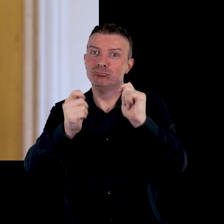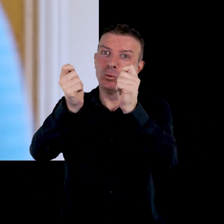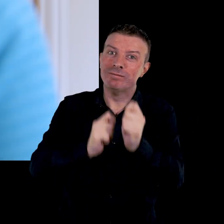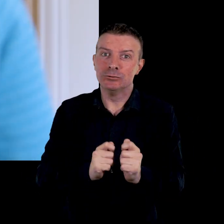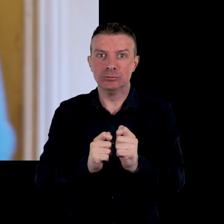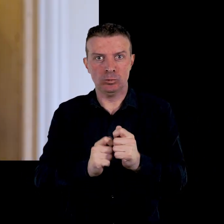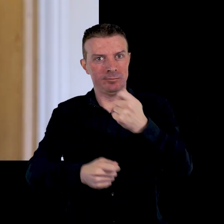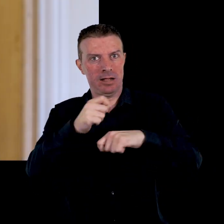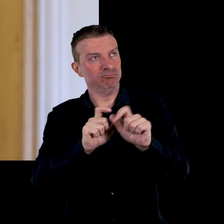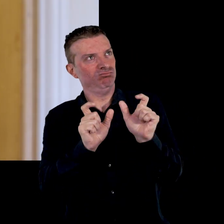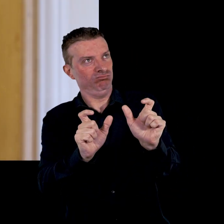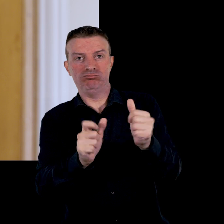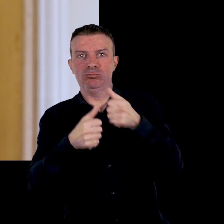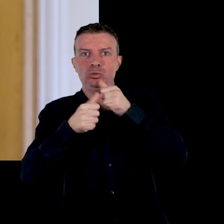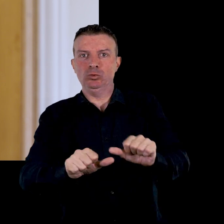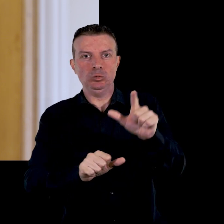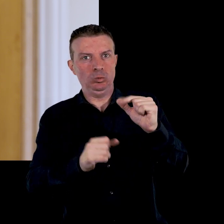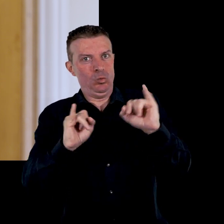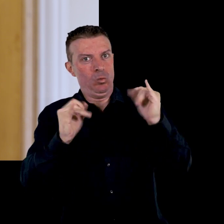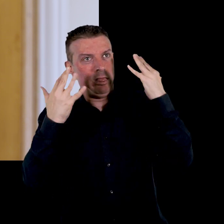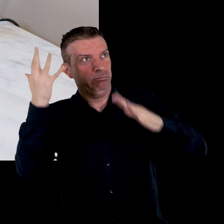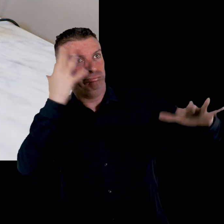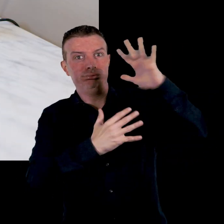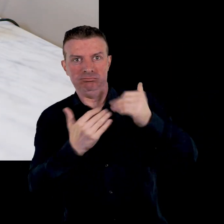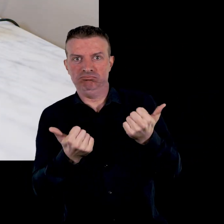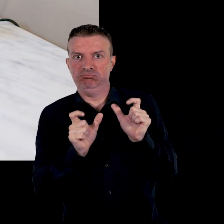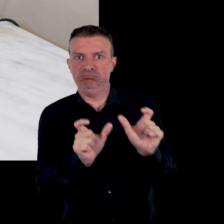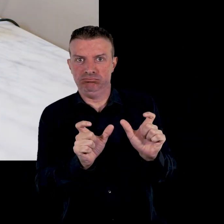or retrofitted to be resilient to extreme weather conditions,